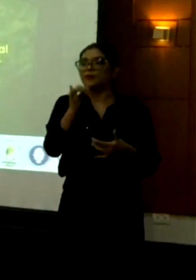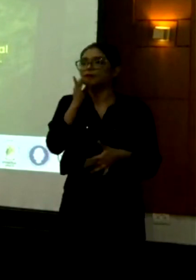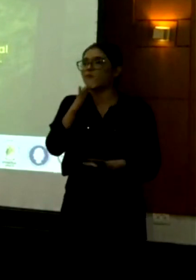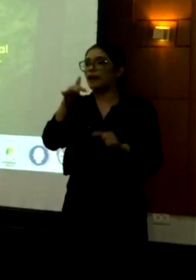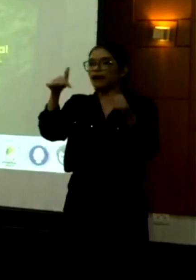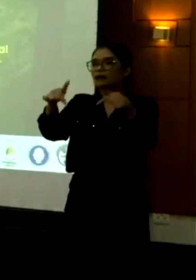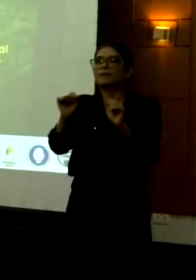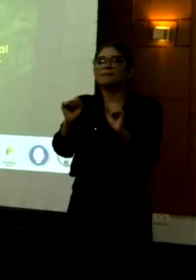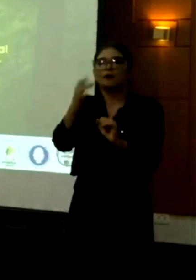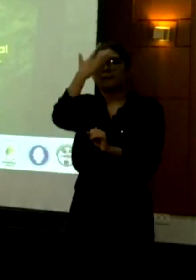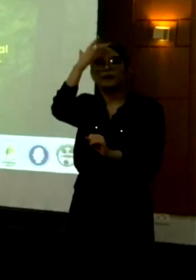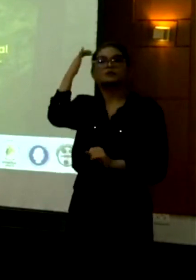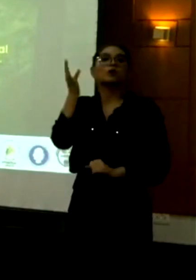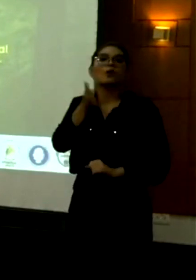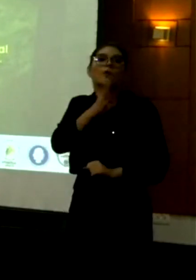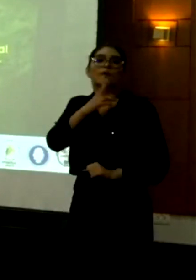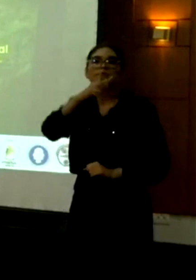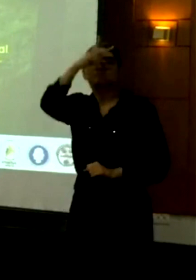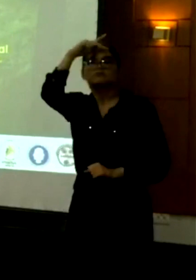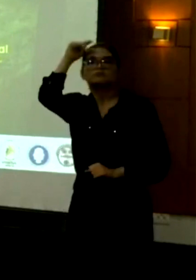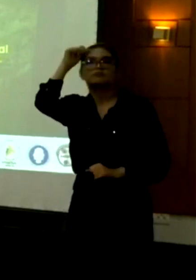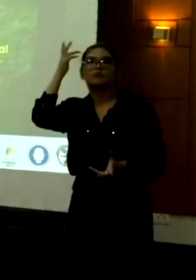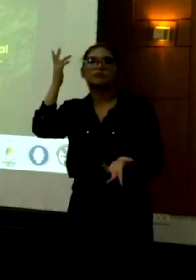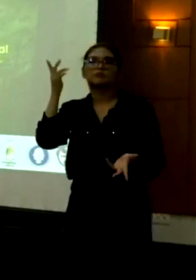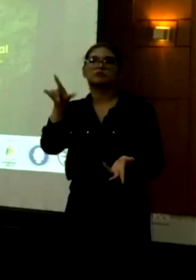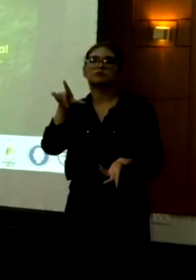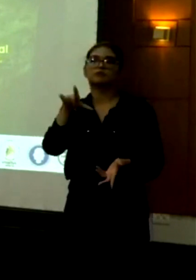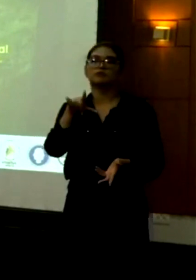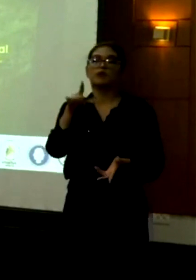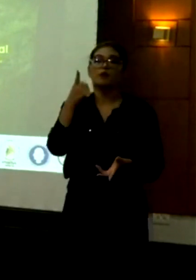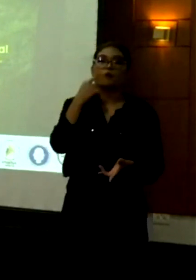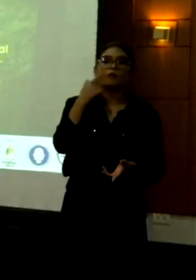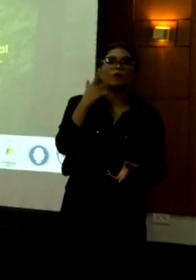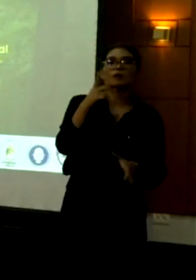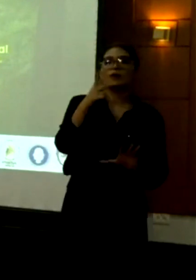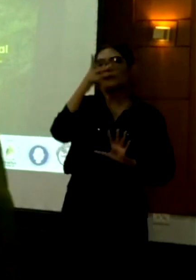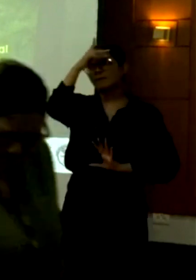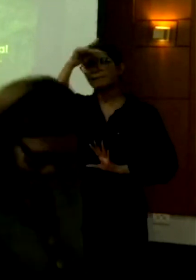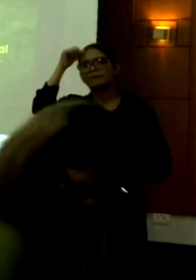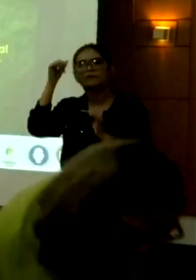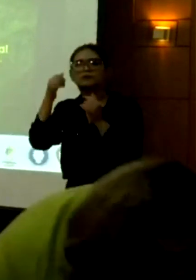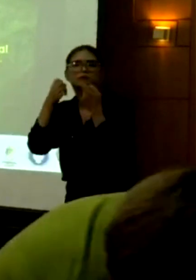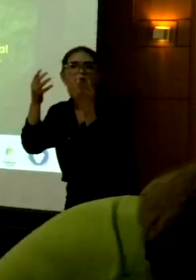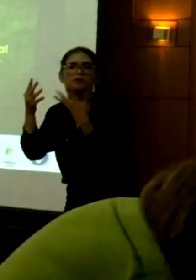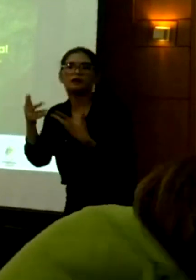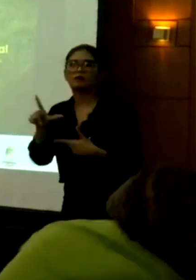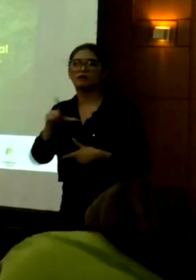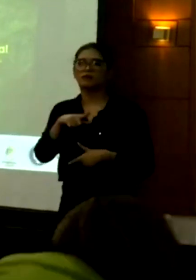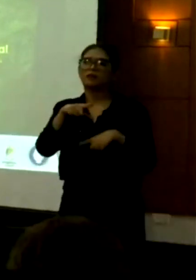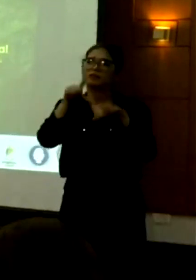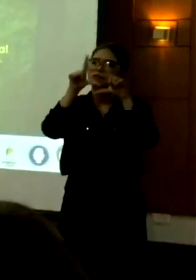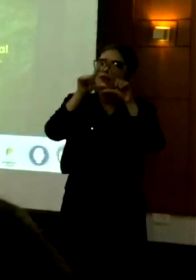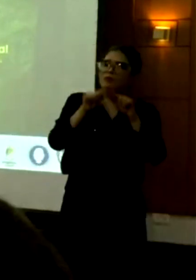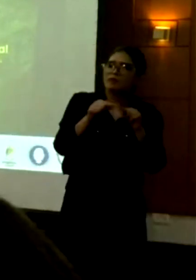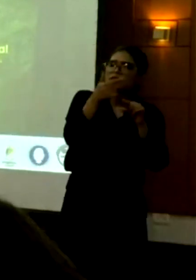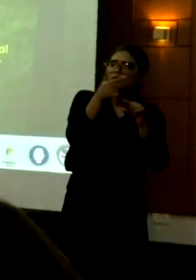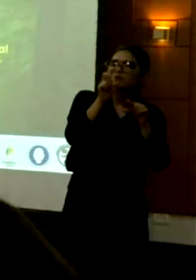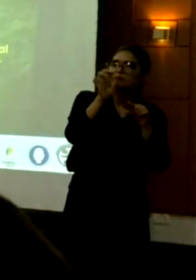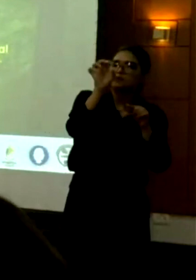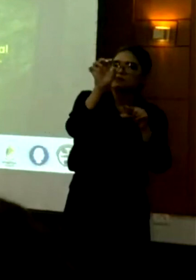there will be a twenty-five percent increase in rainfall during the rainy season, this will have a tremendous effect on the neighborhoods, because we prepare ourselves,